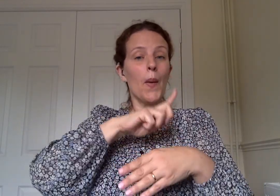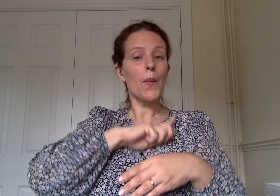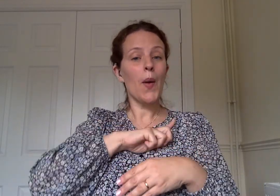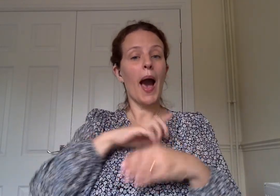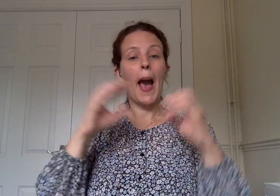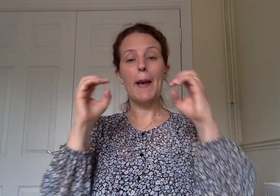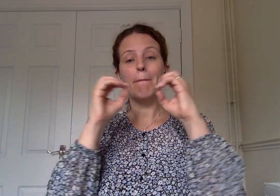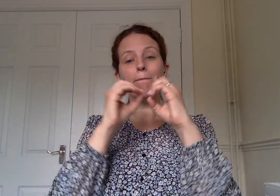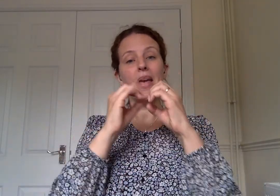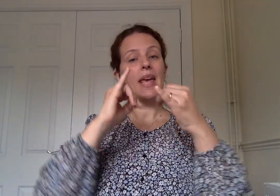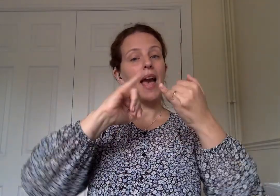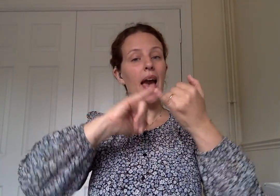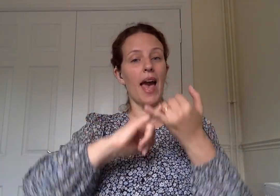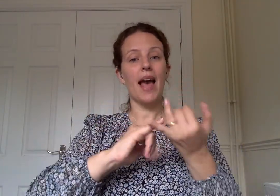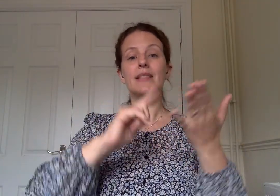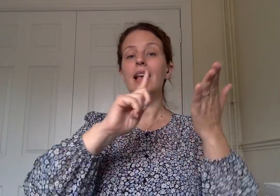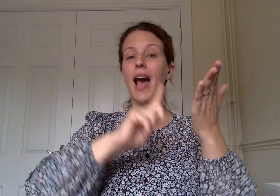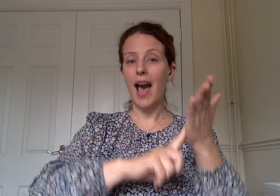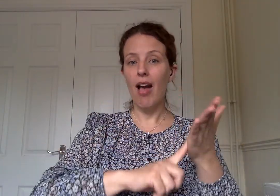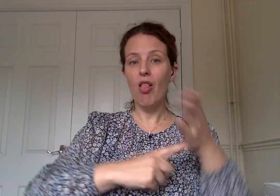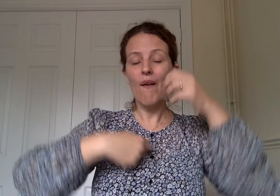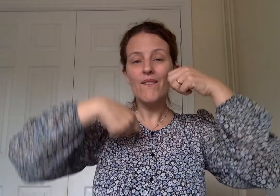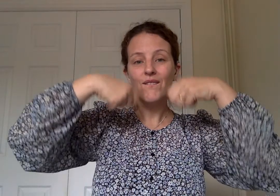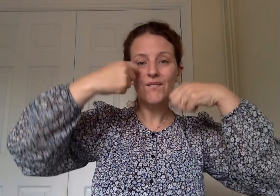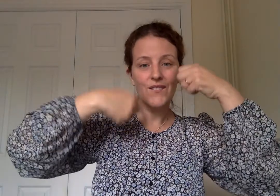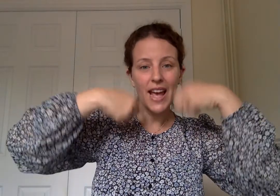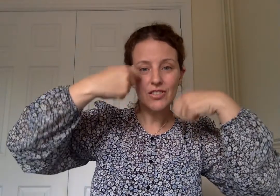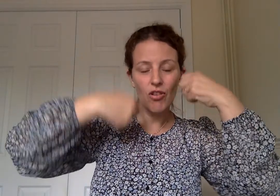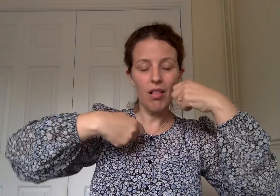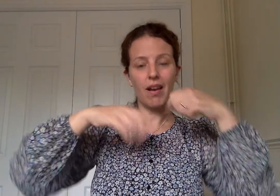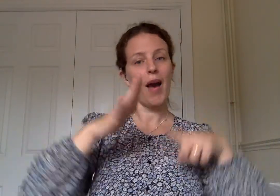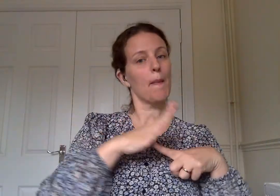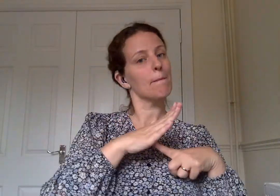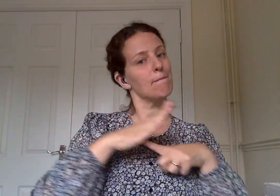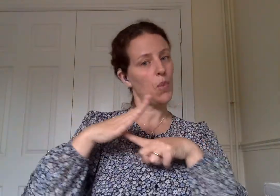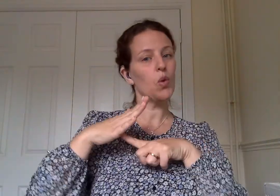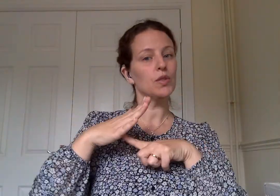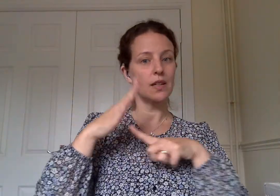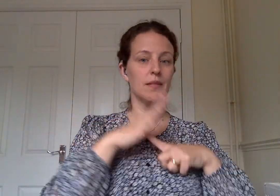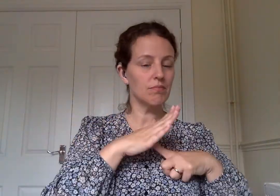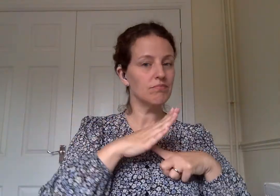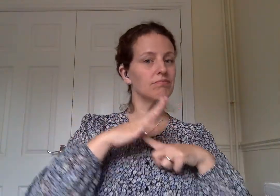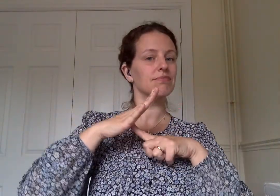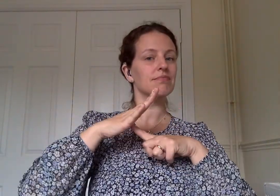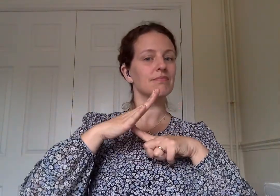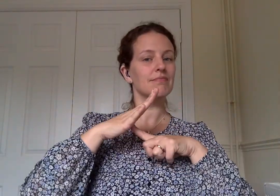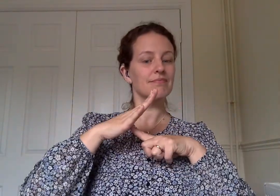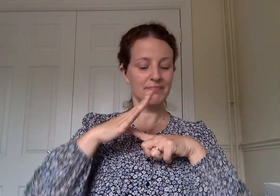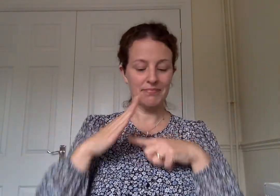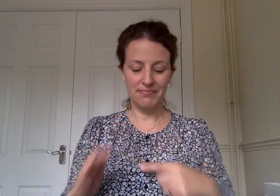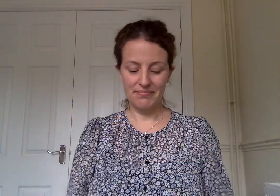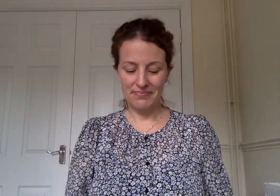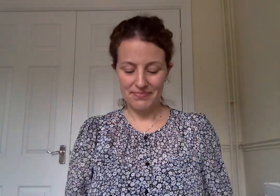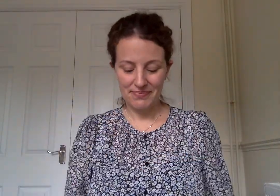Why BSL uses facial expressions, important.